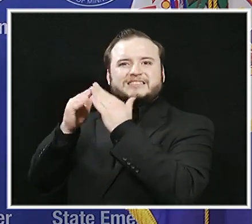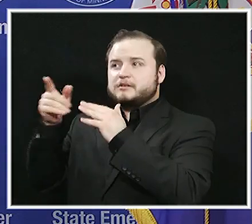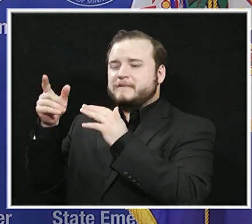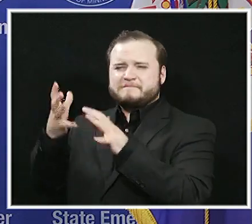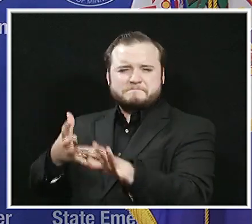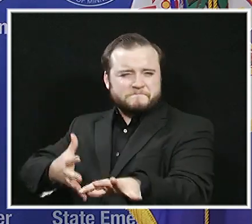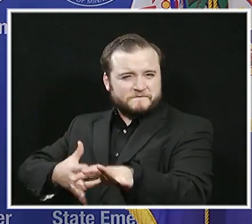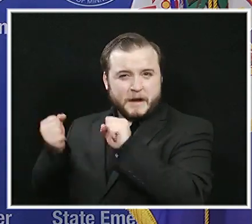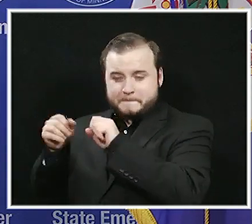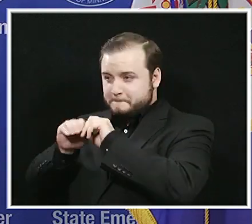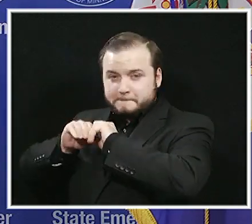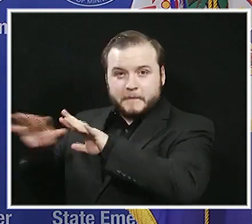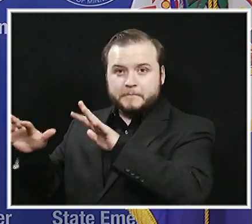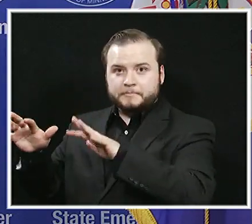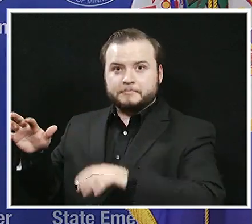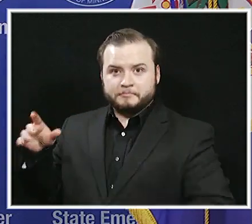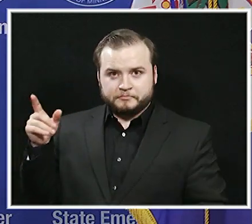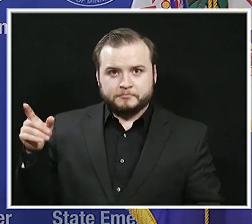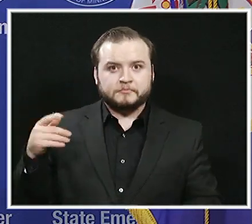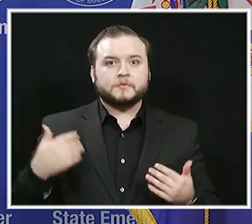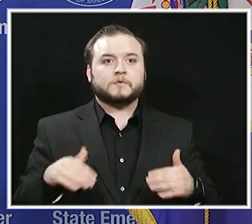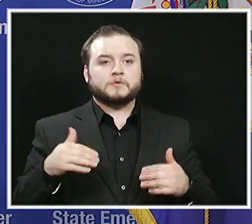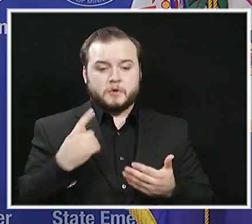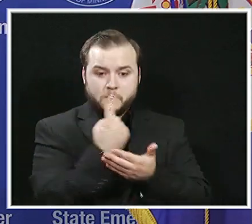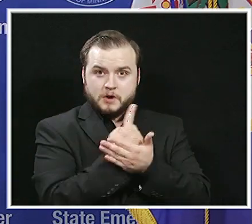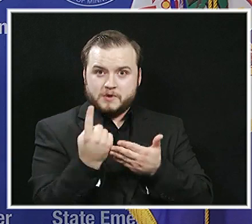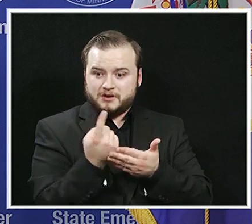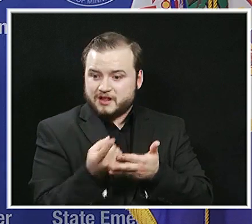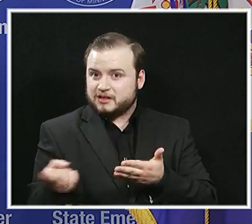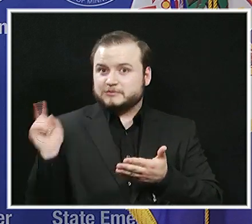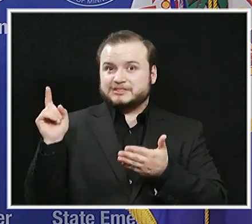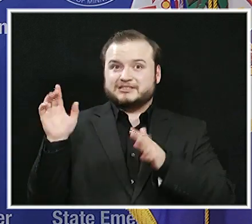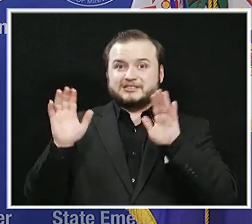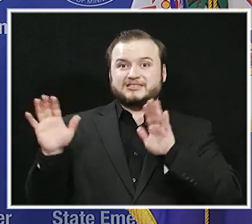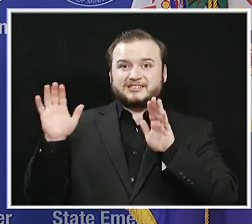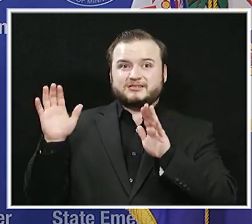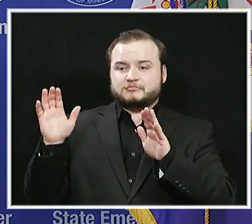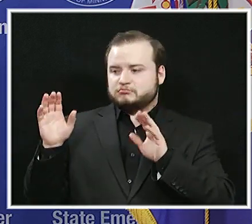positives, so the per capita infection rate in Nobles County approaches New York City.